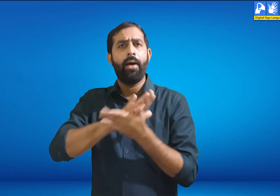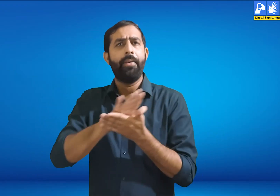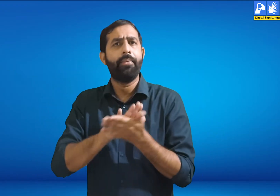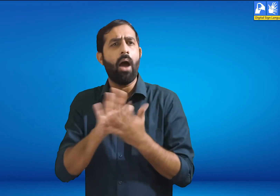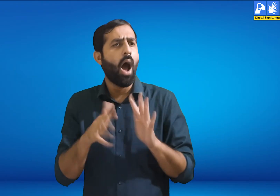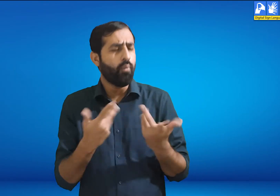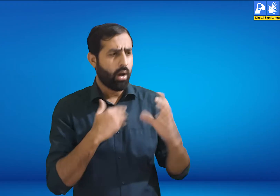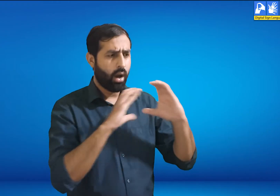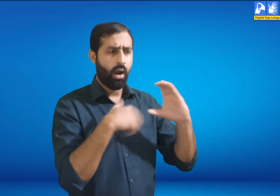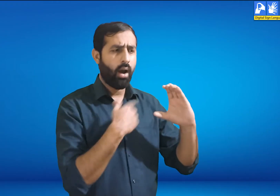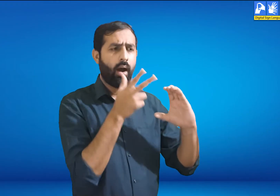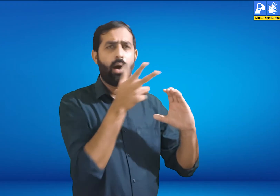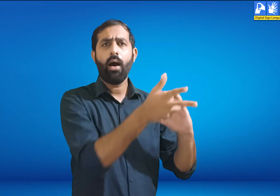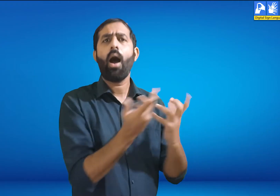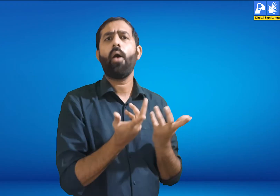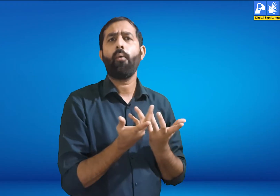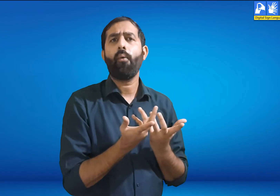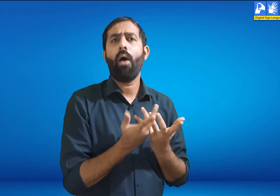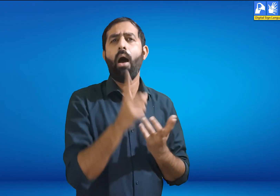Communicating with others is a basic human need.